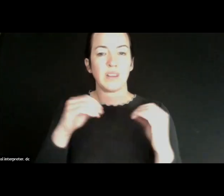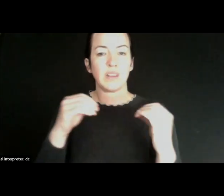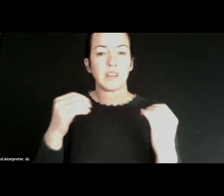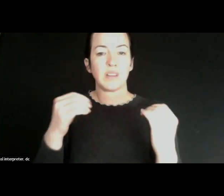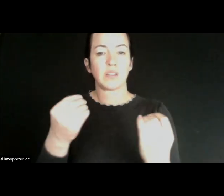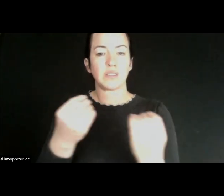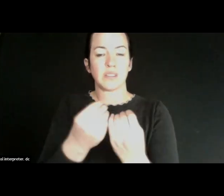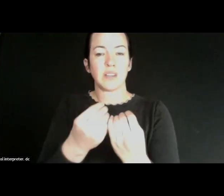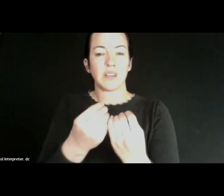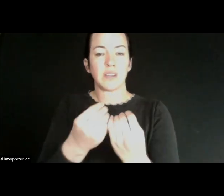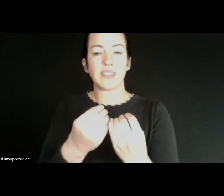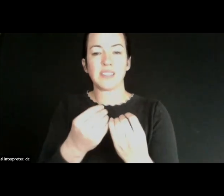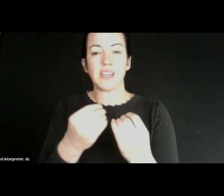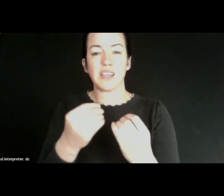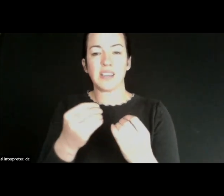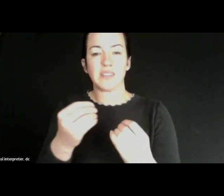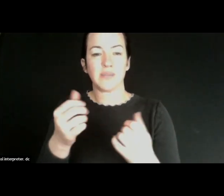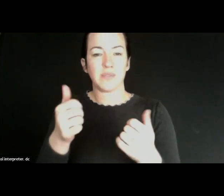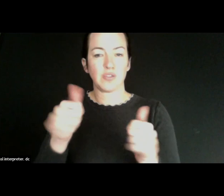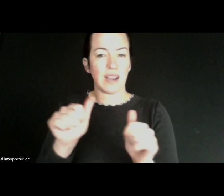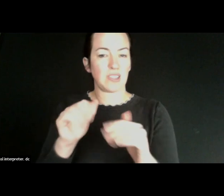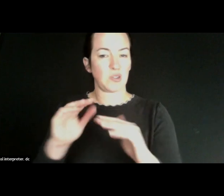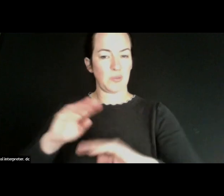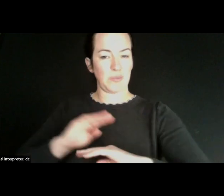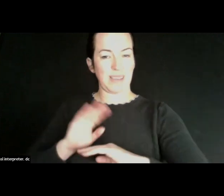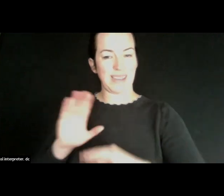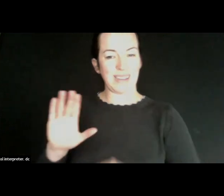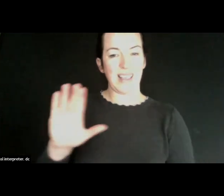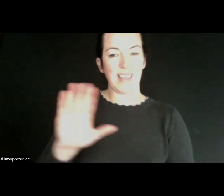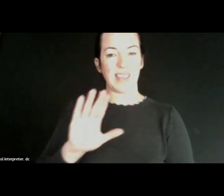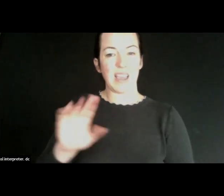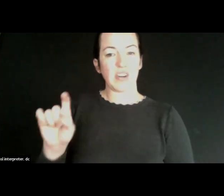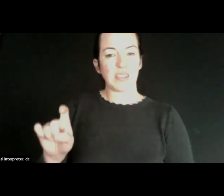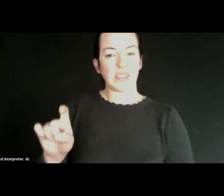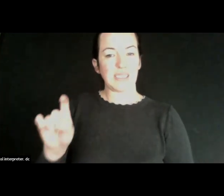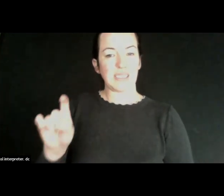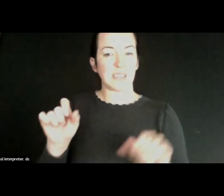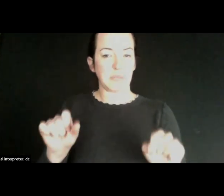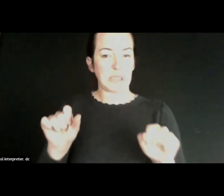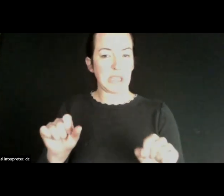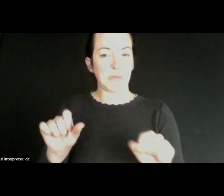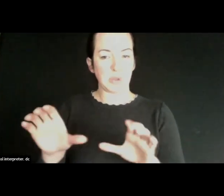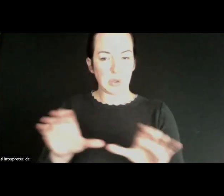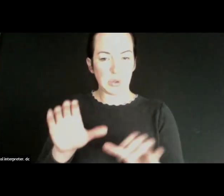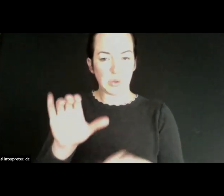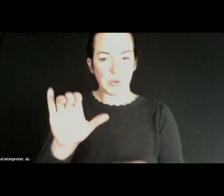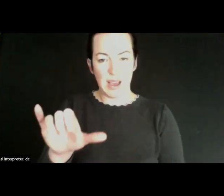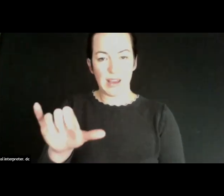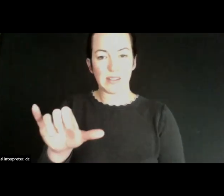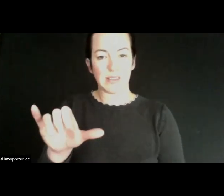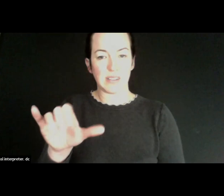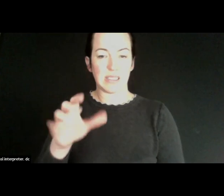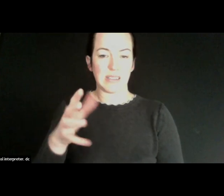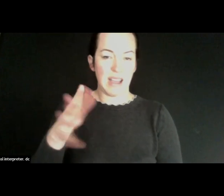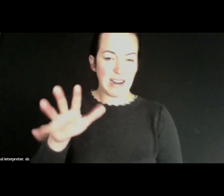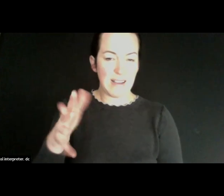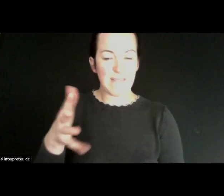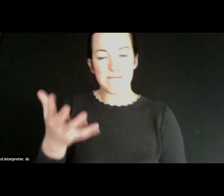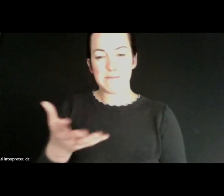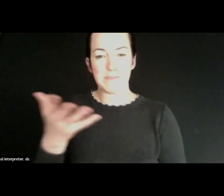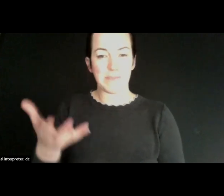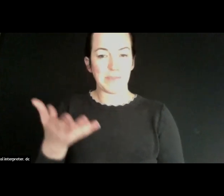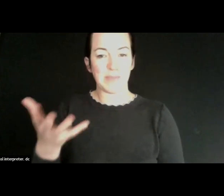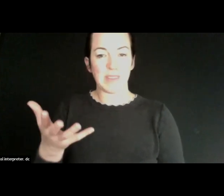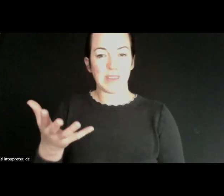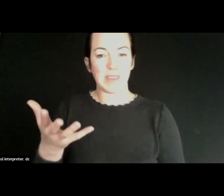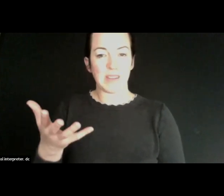to be able to kind of meet their needs, and being able to do that in kind of and in in